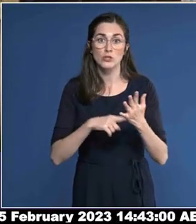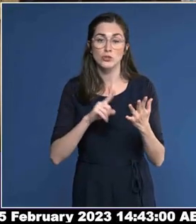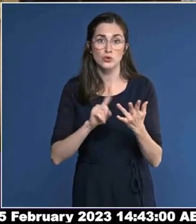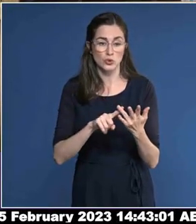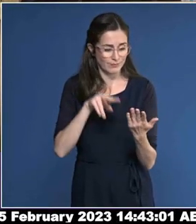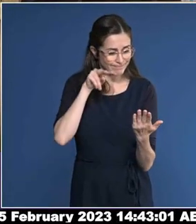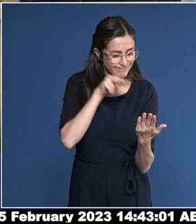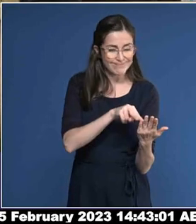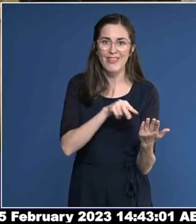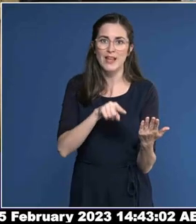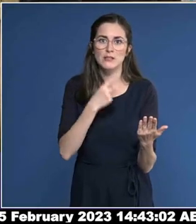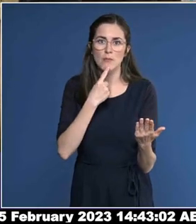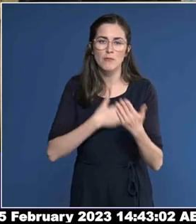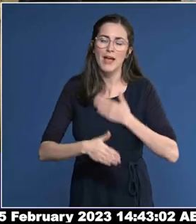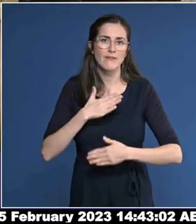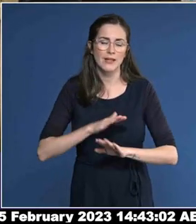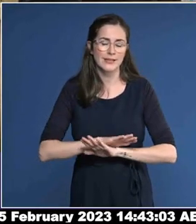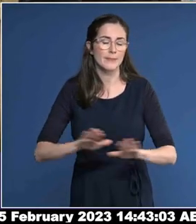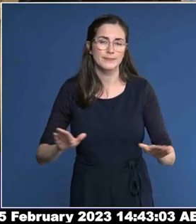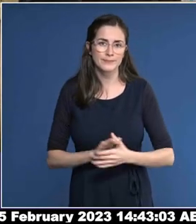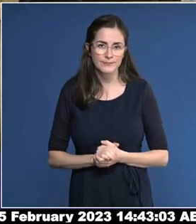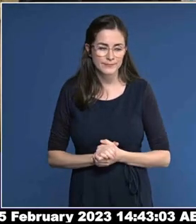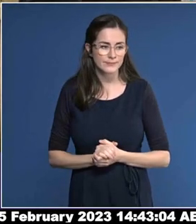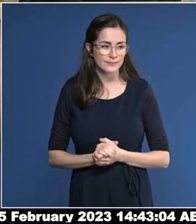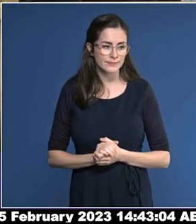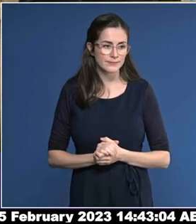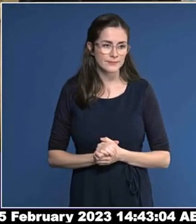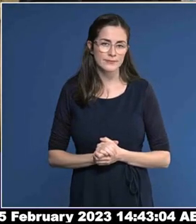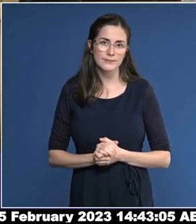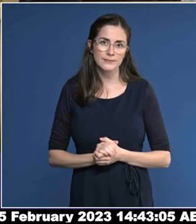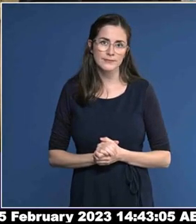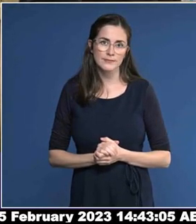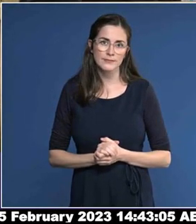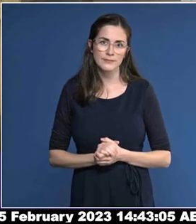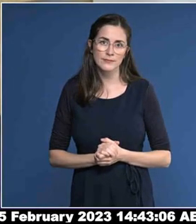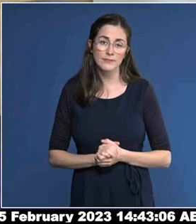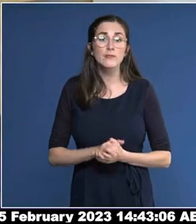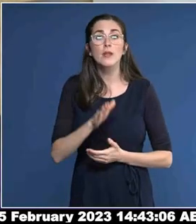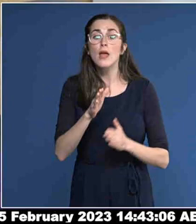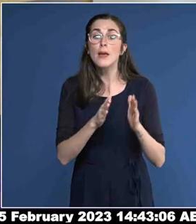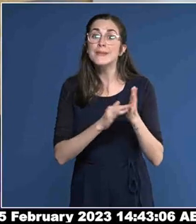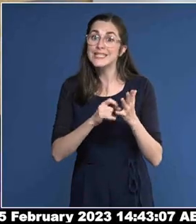context. MS EASTMAN: Ms Dean, you operate in Victoria, and I asked you the other day about